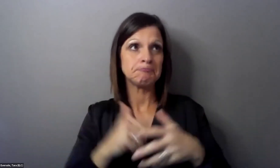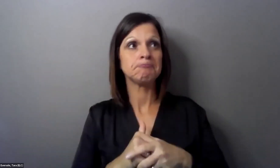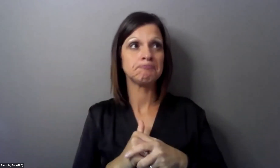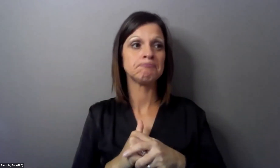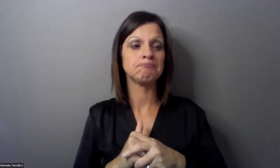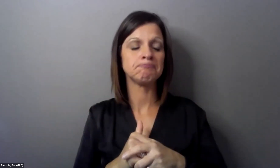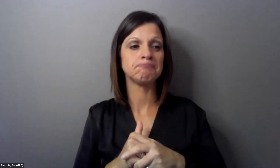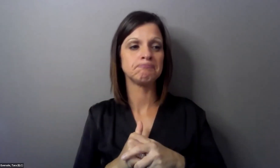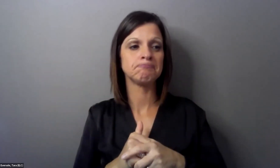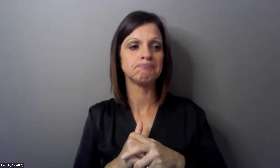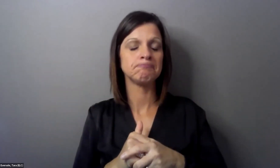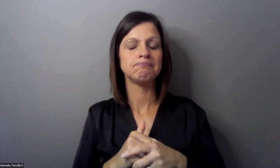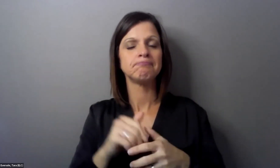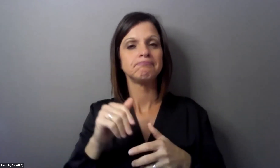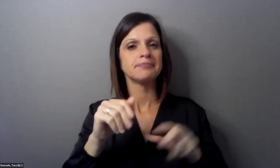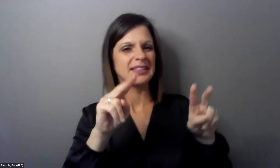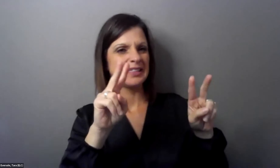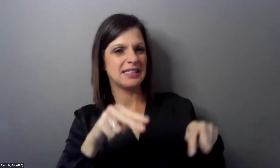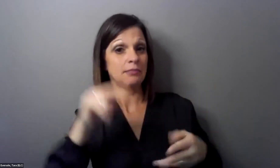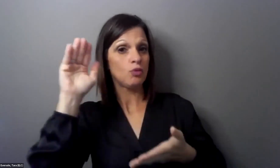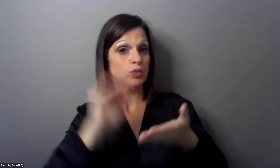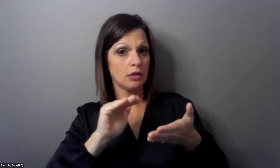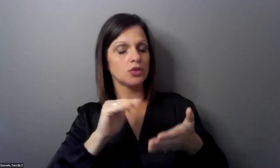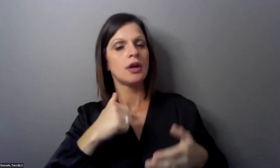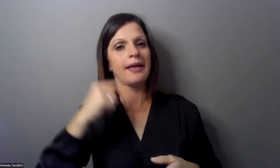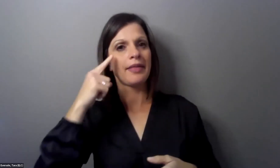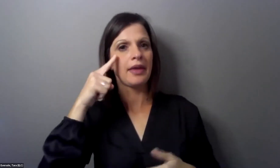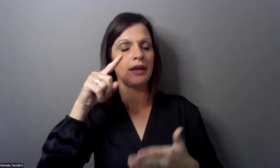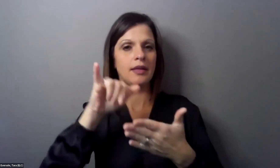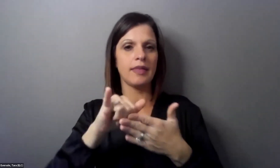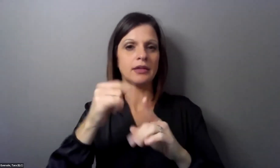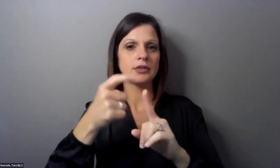that really comes from the top down.